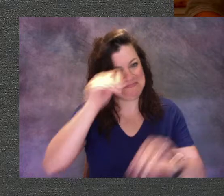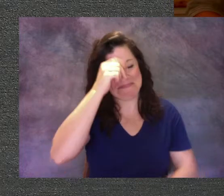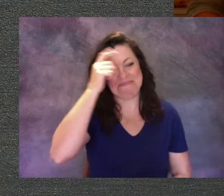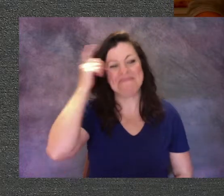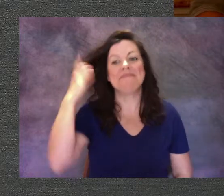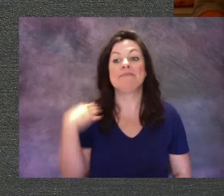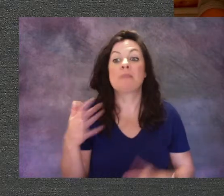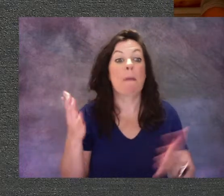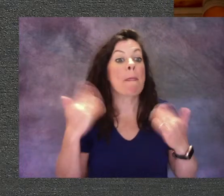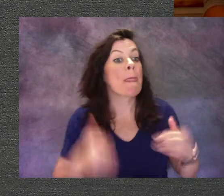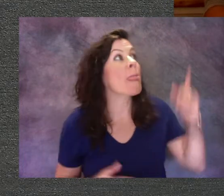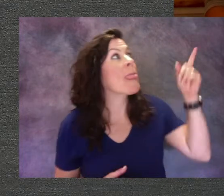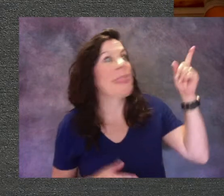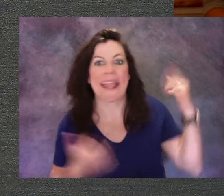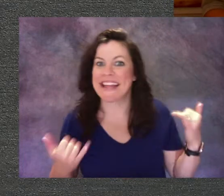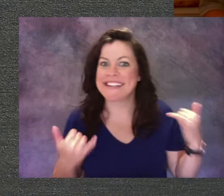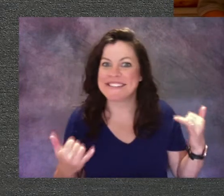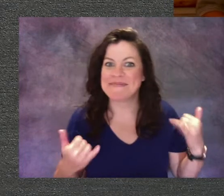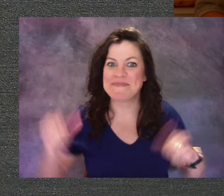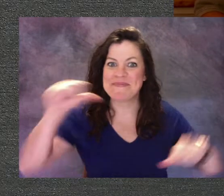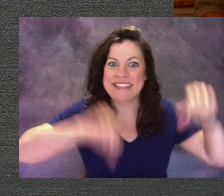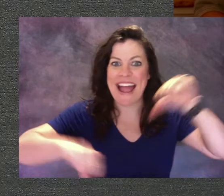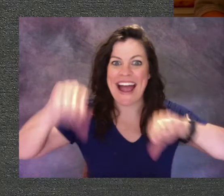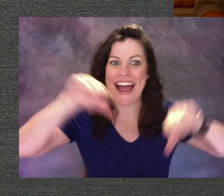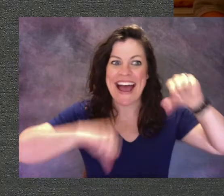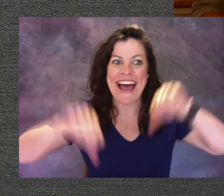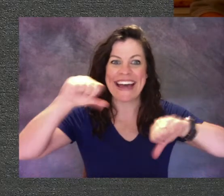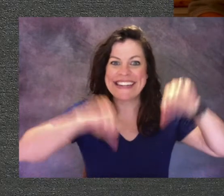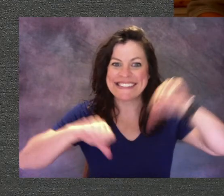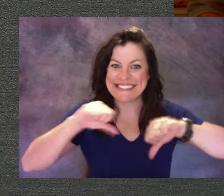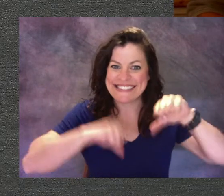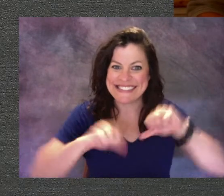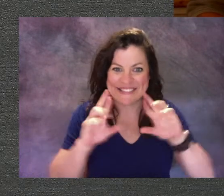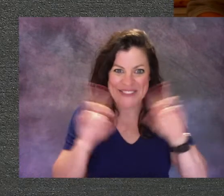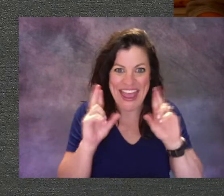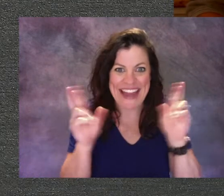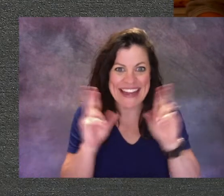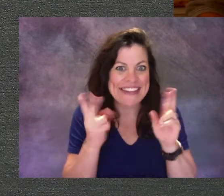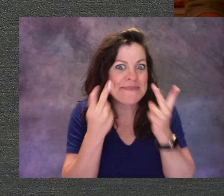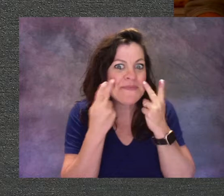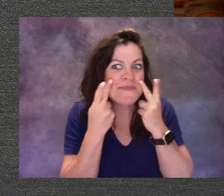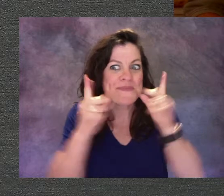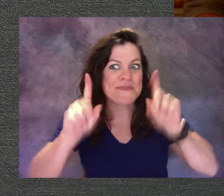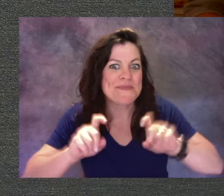So we are gonna do a science experiment. Okay? We're gonna see,